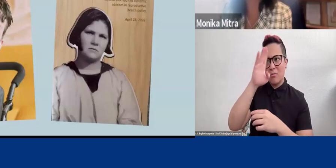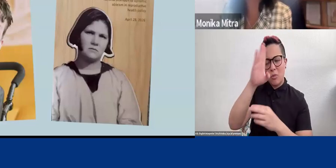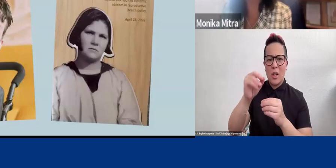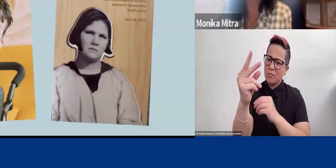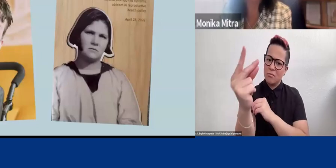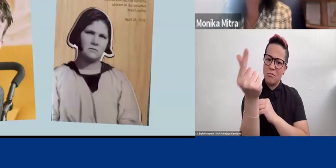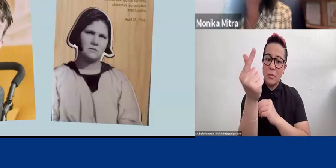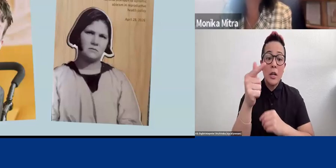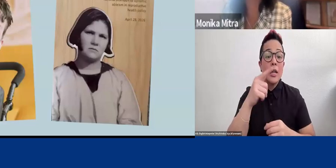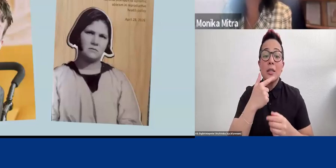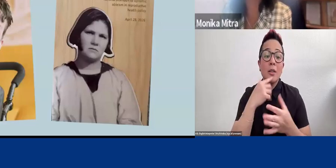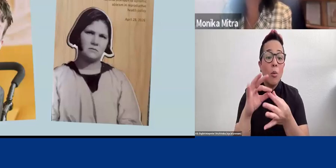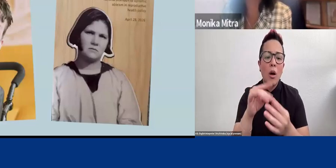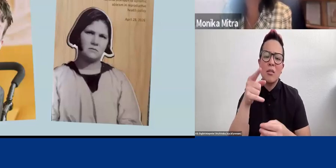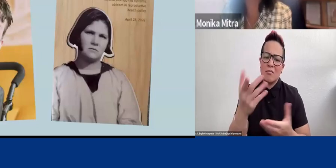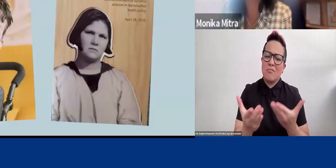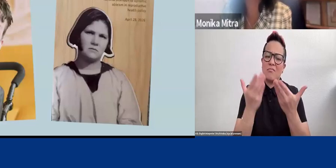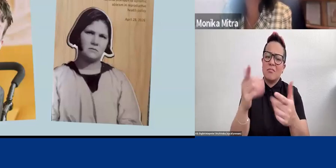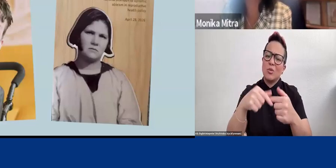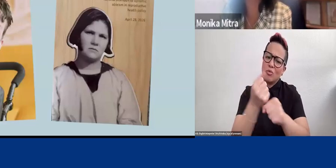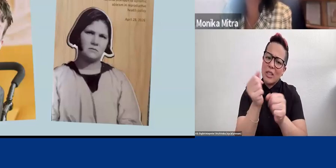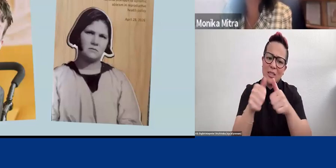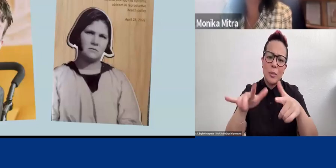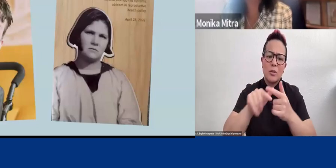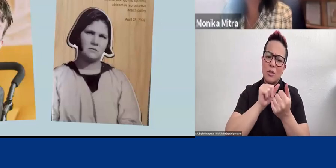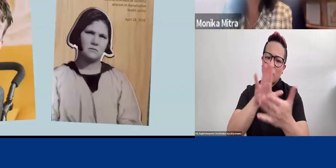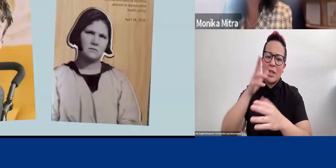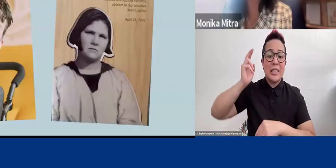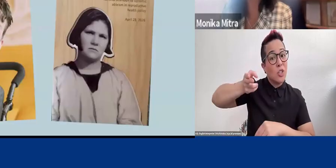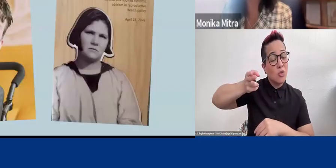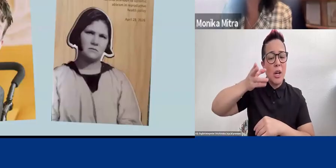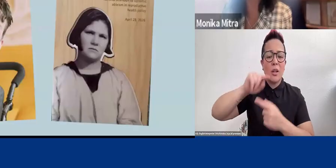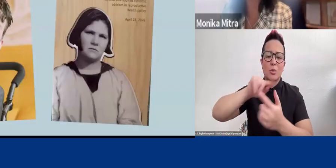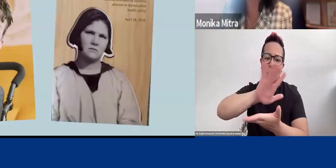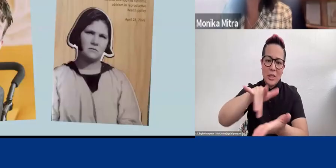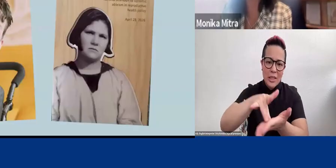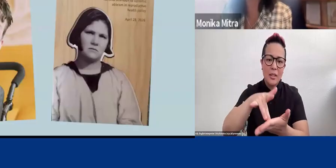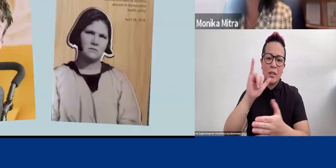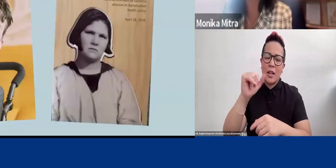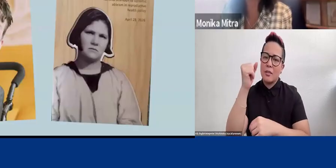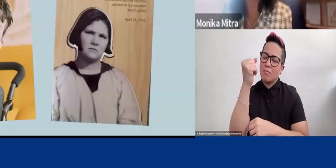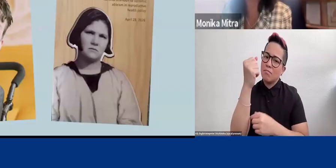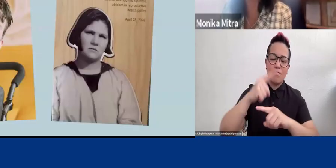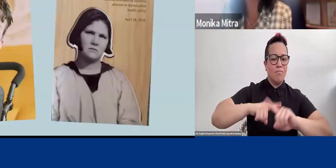to parenthood, and to reproductive autonomy. And that suggestion years later led directly to the